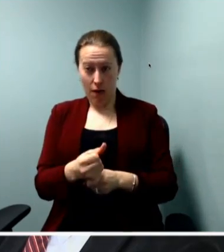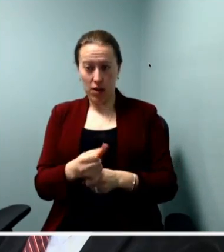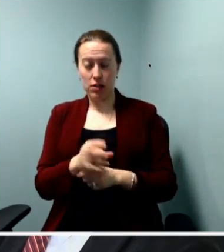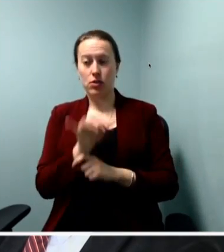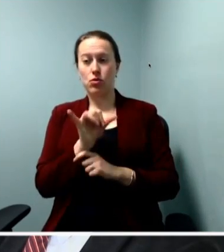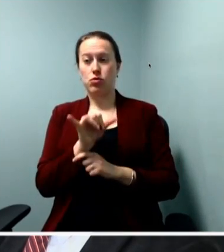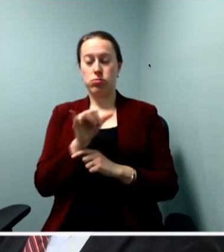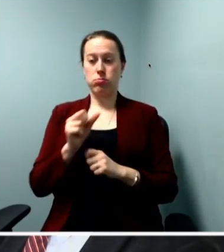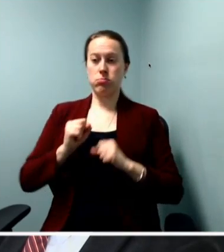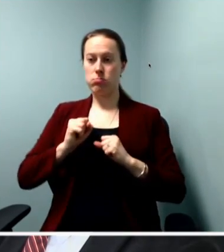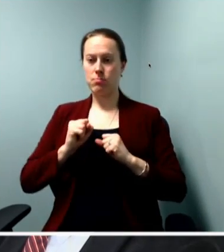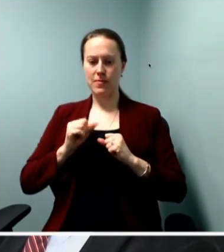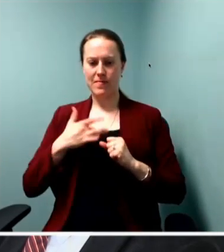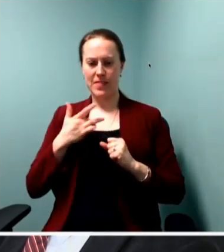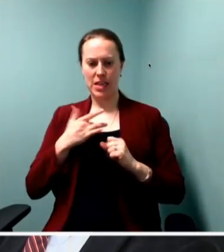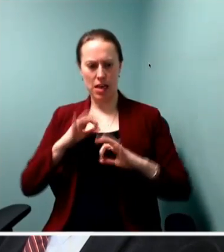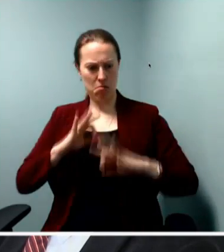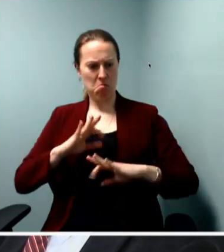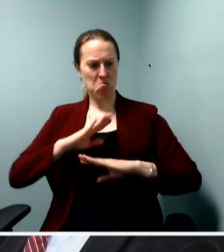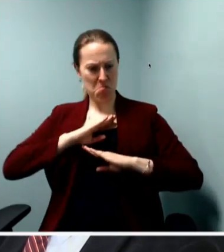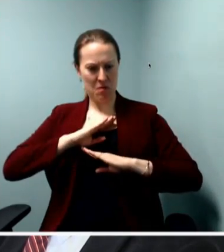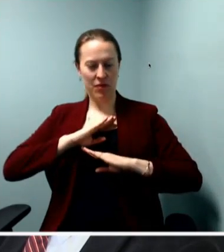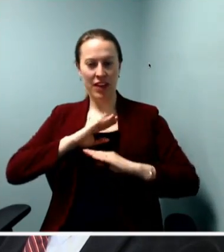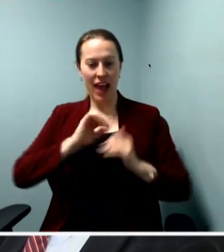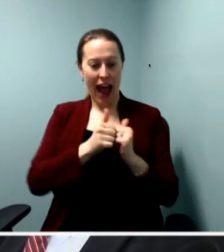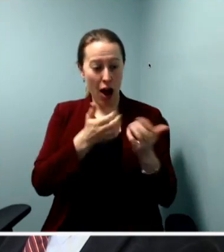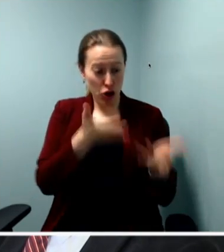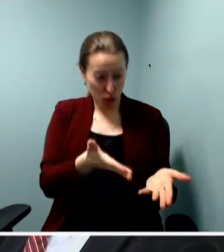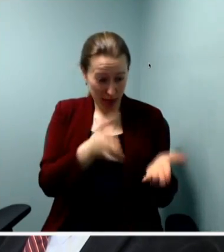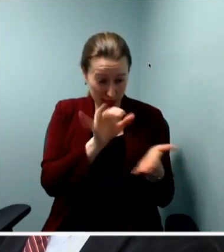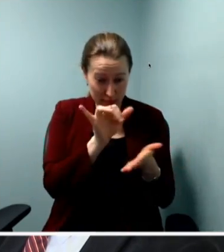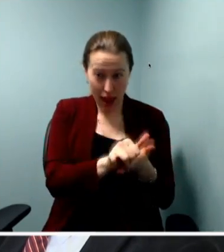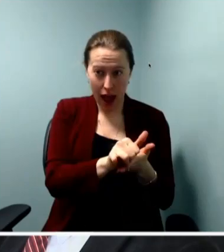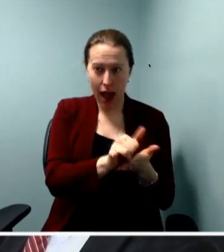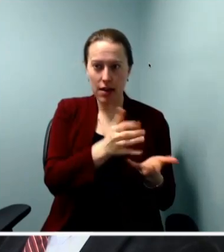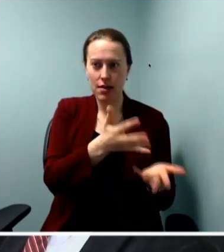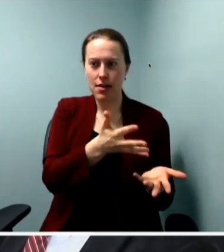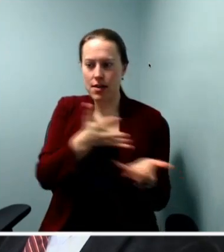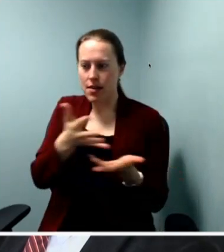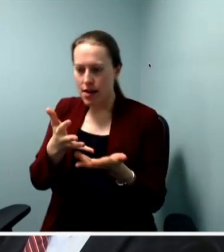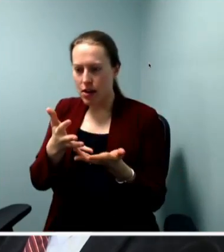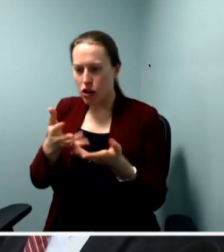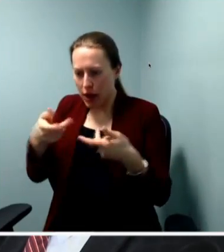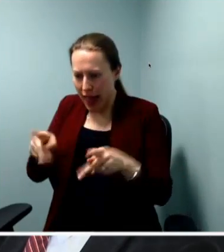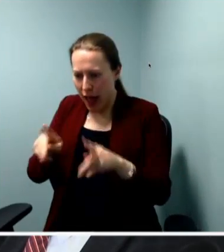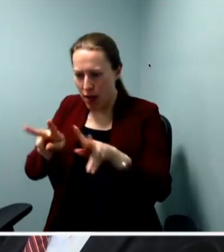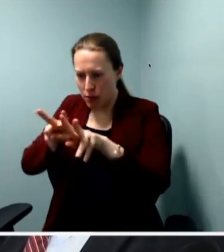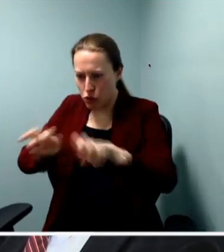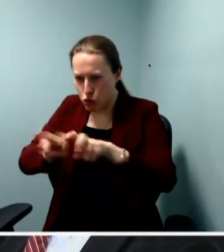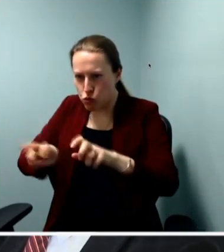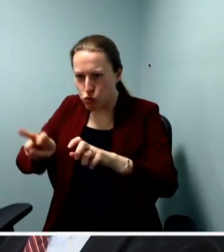how do you take that ecstaticism to allow them to explore their relationship to the form?